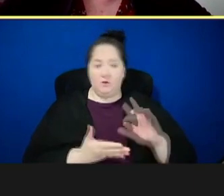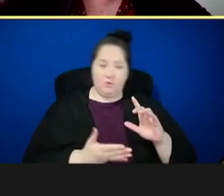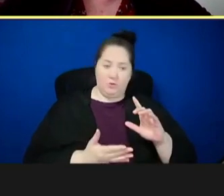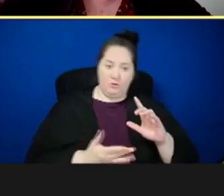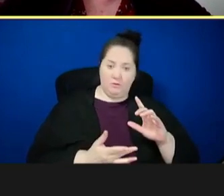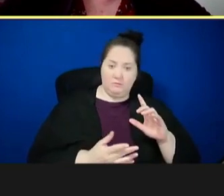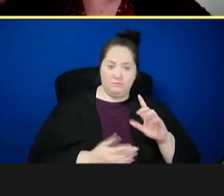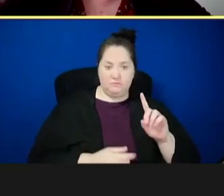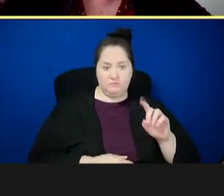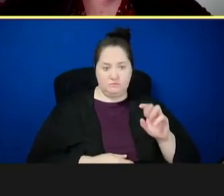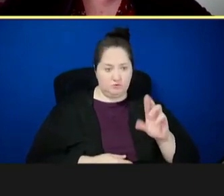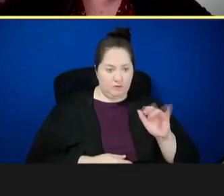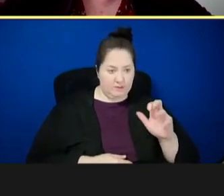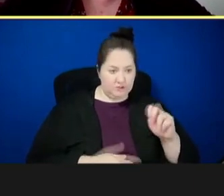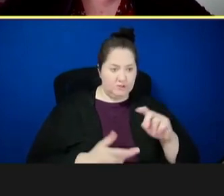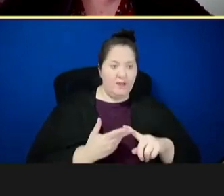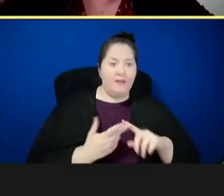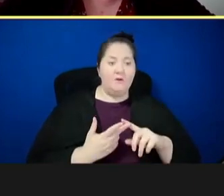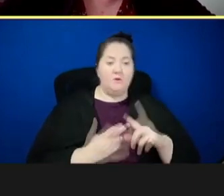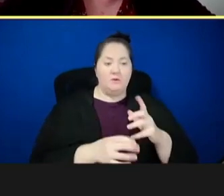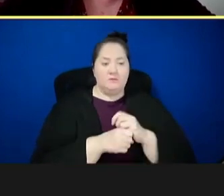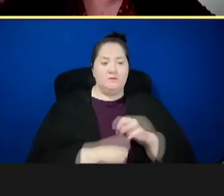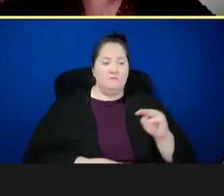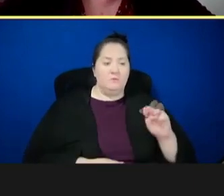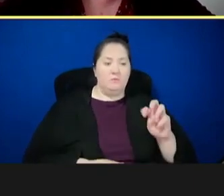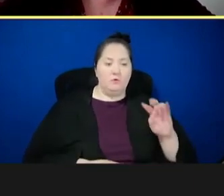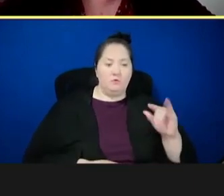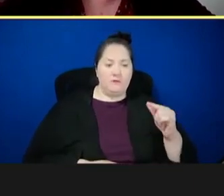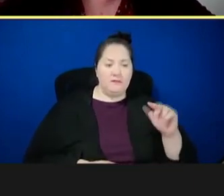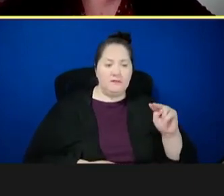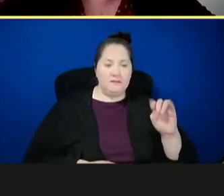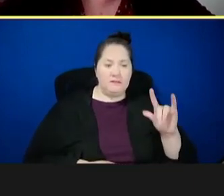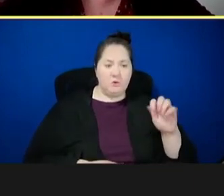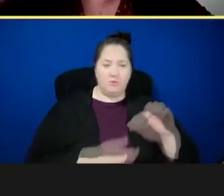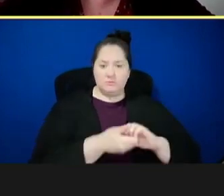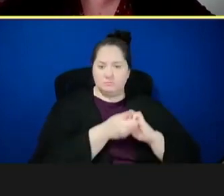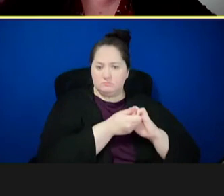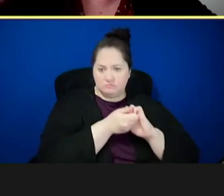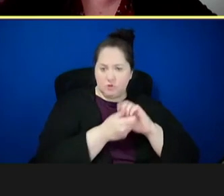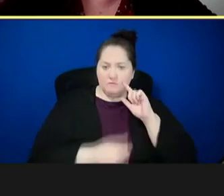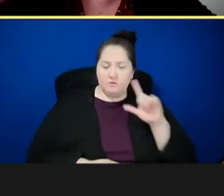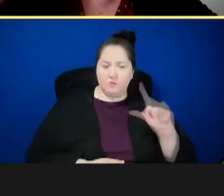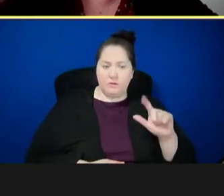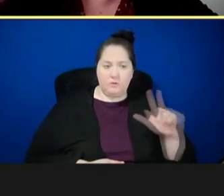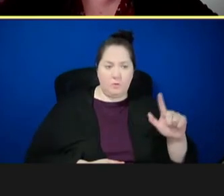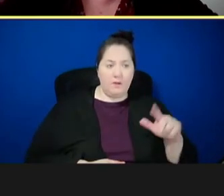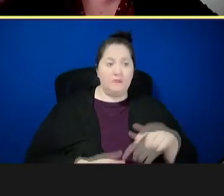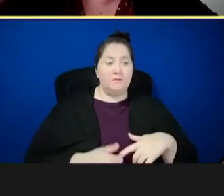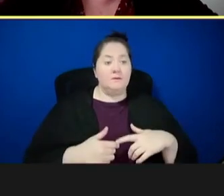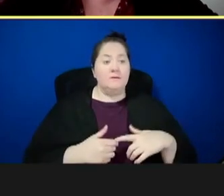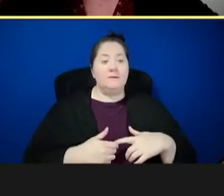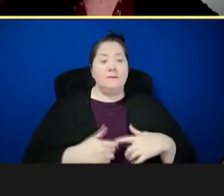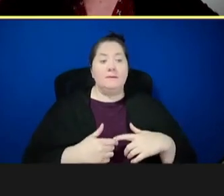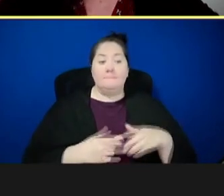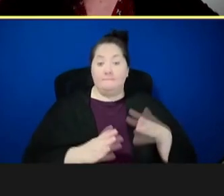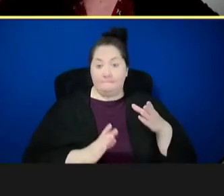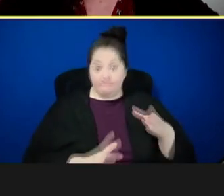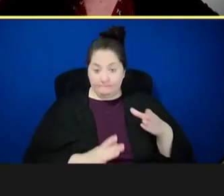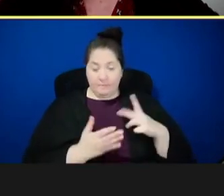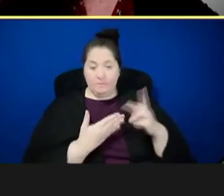which is what I'd like to talk about next. Next slide, please. Next slide.